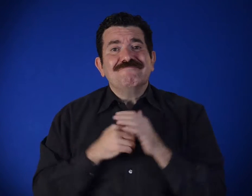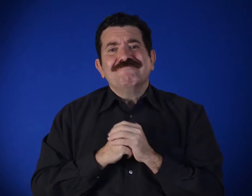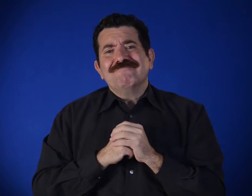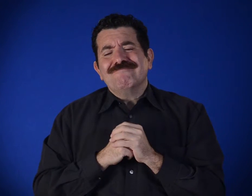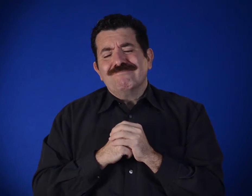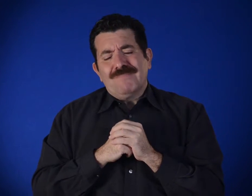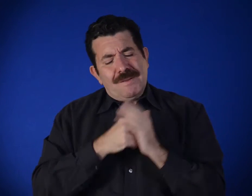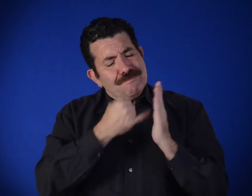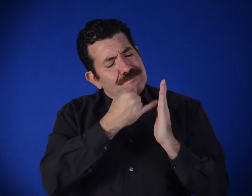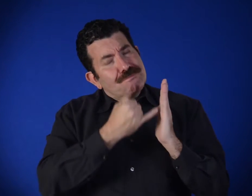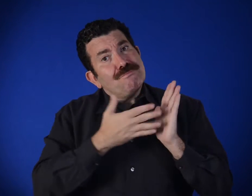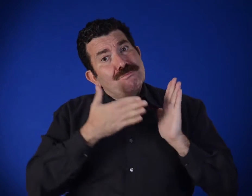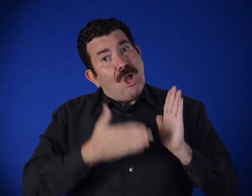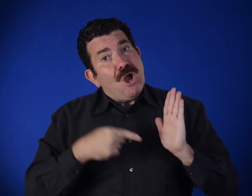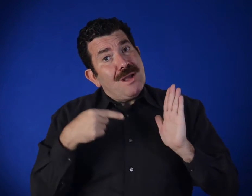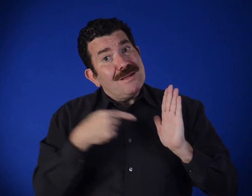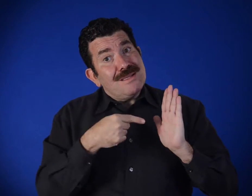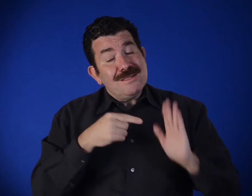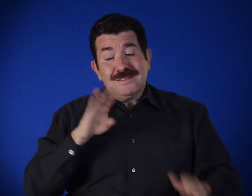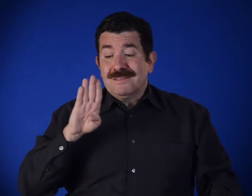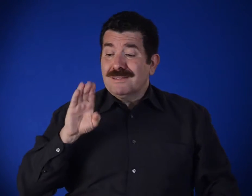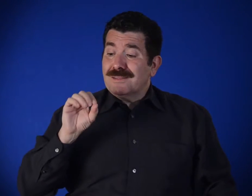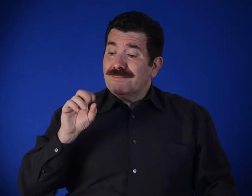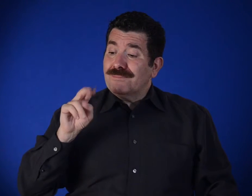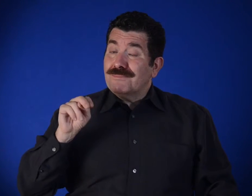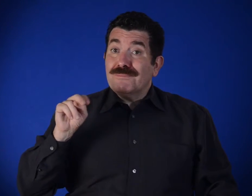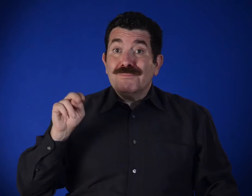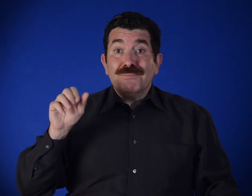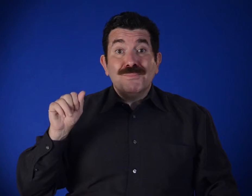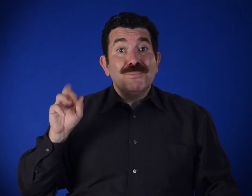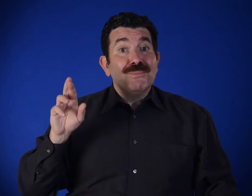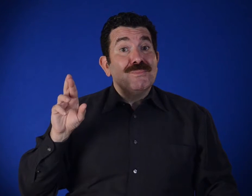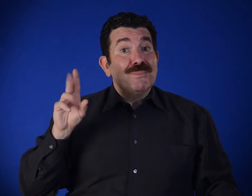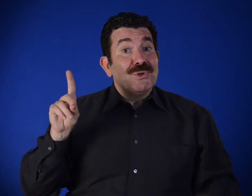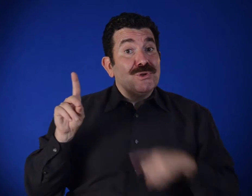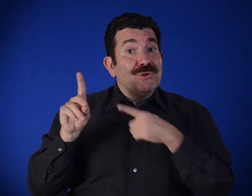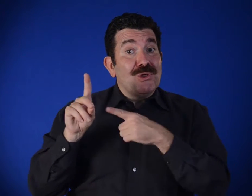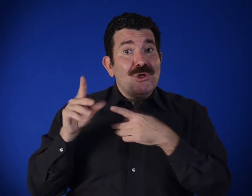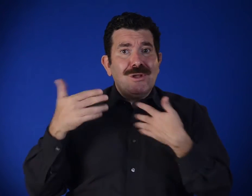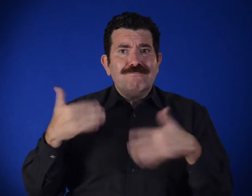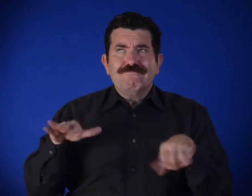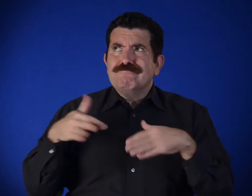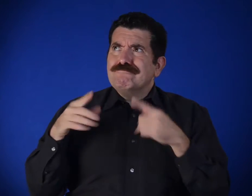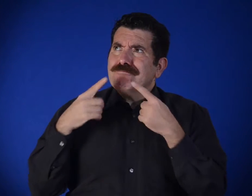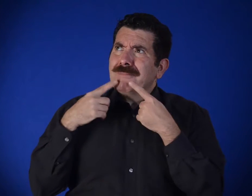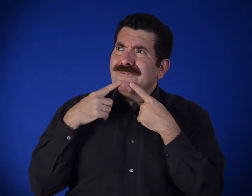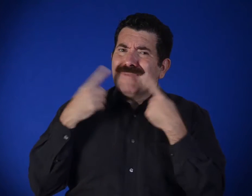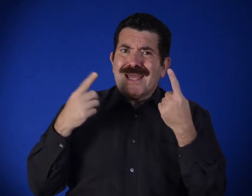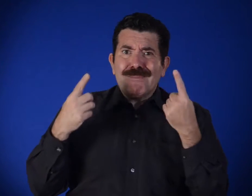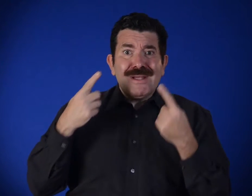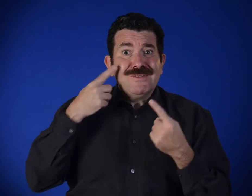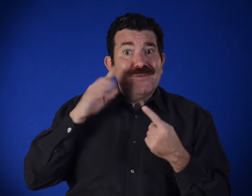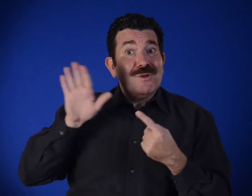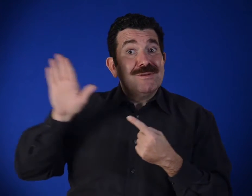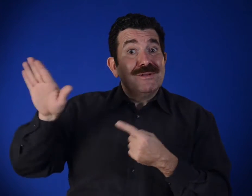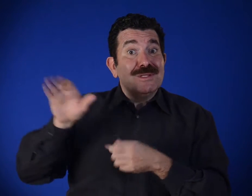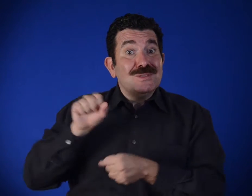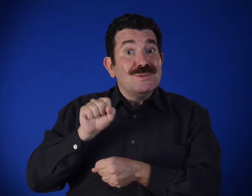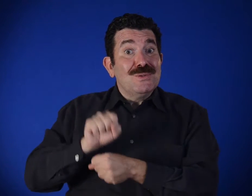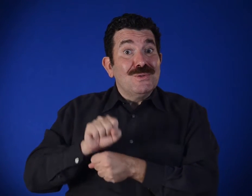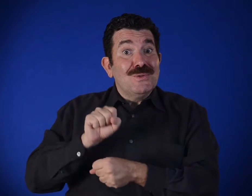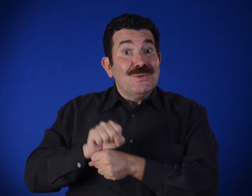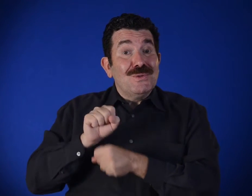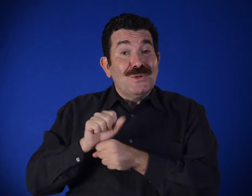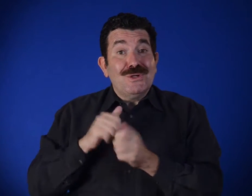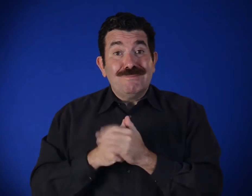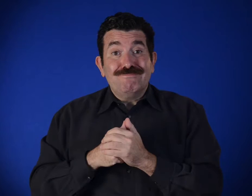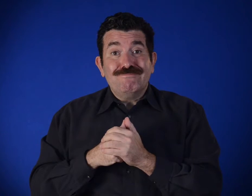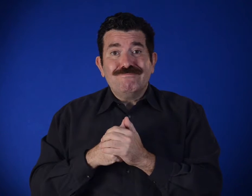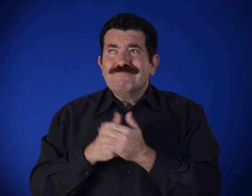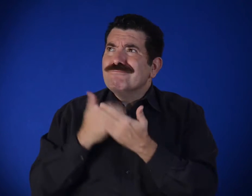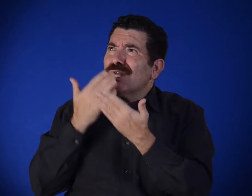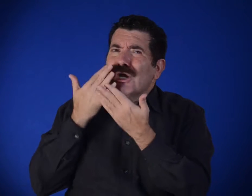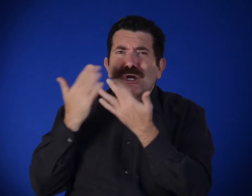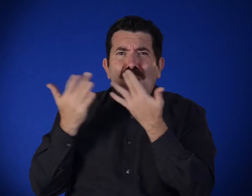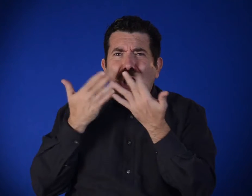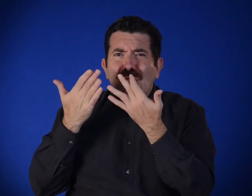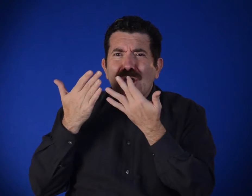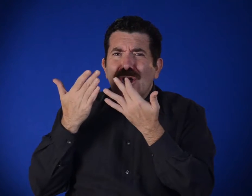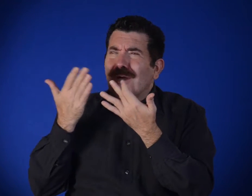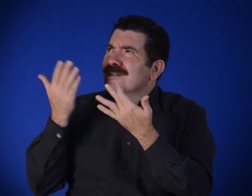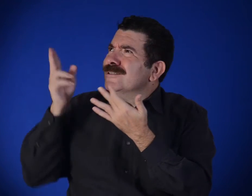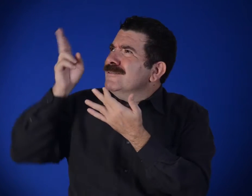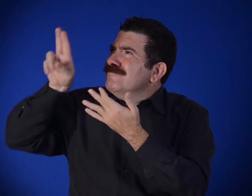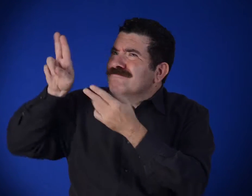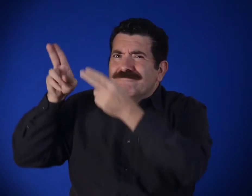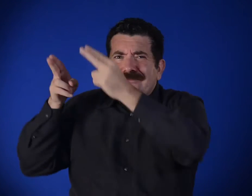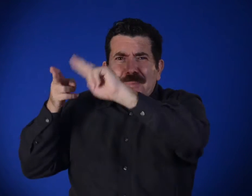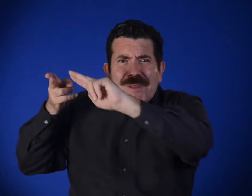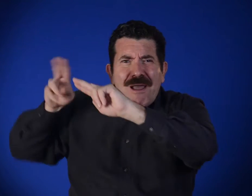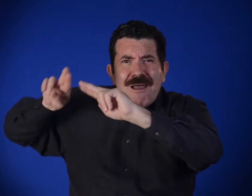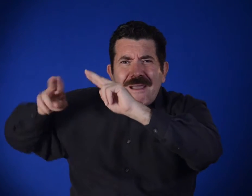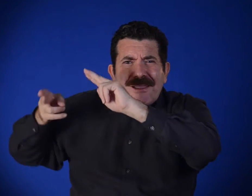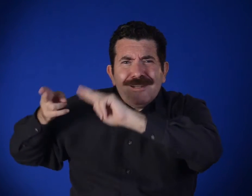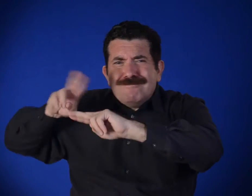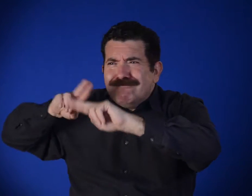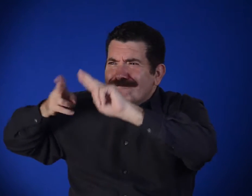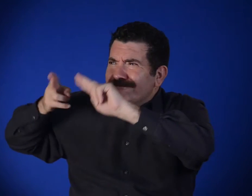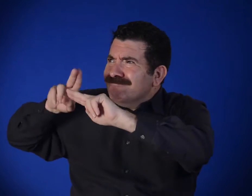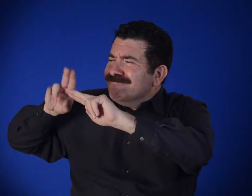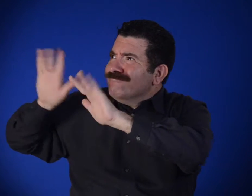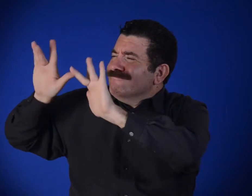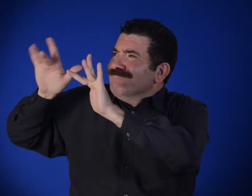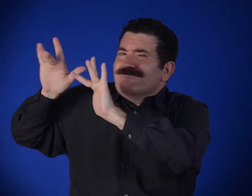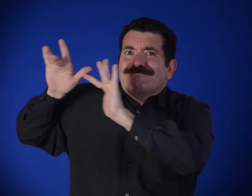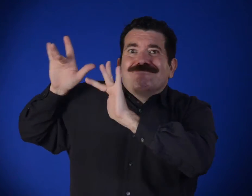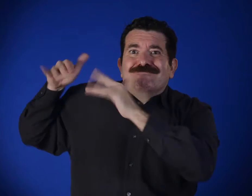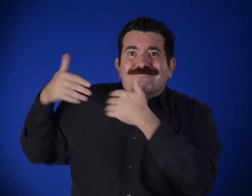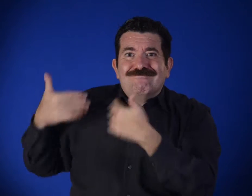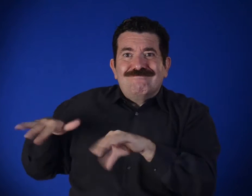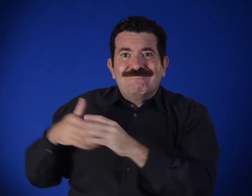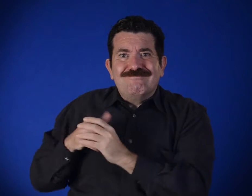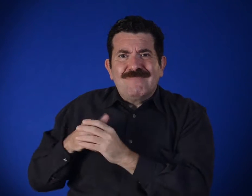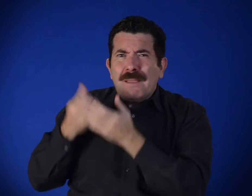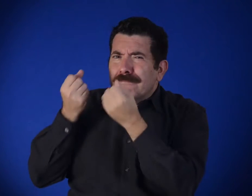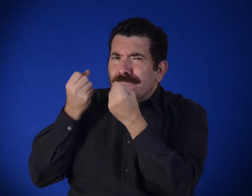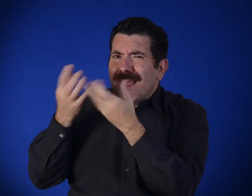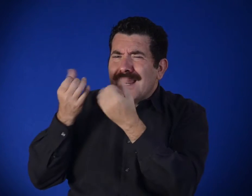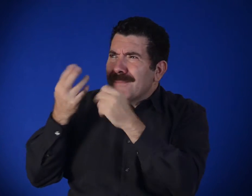"Bonnard was known for building up his paintings with small touches of color.